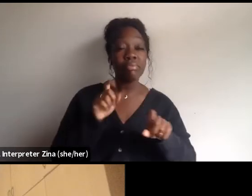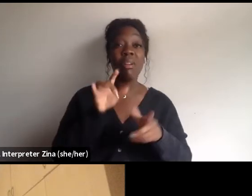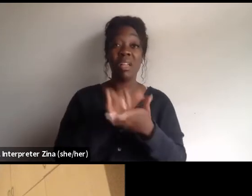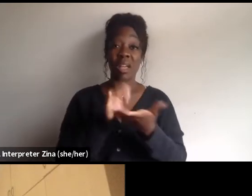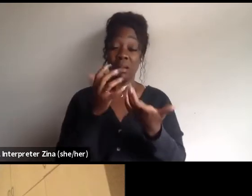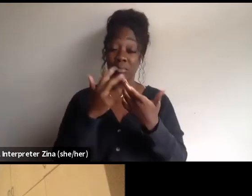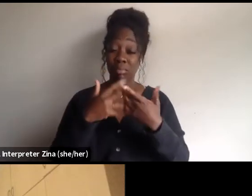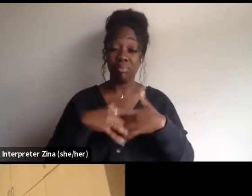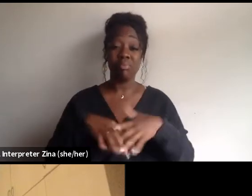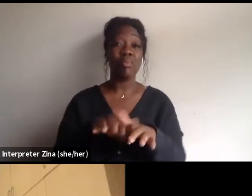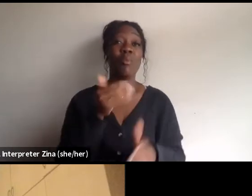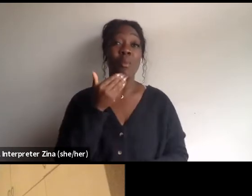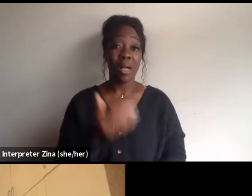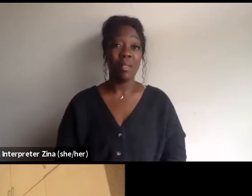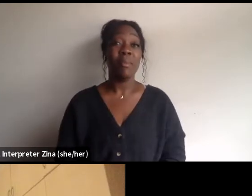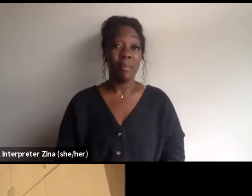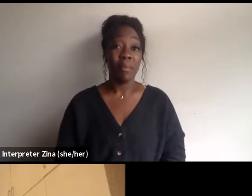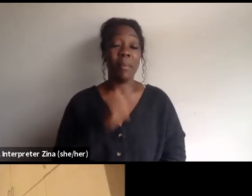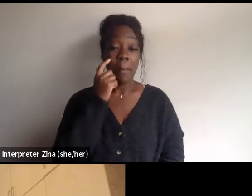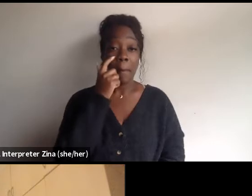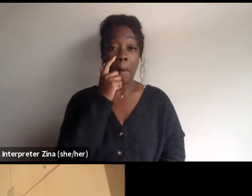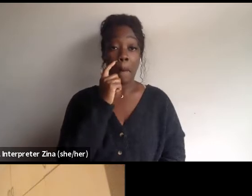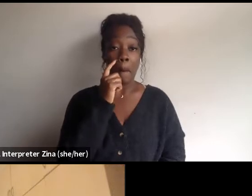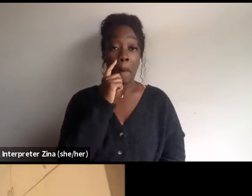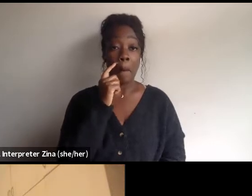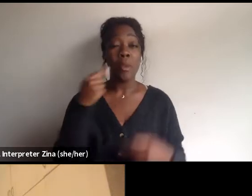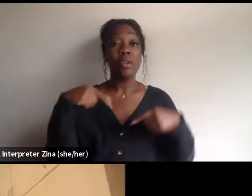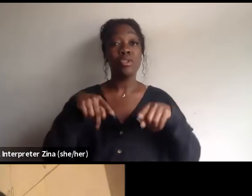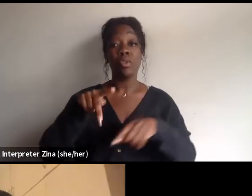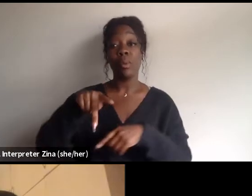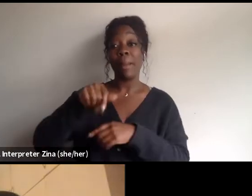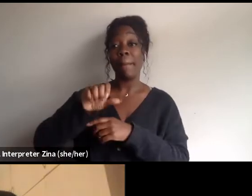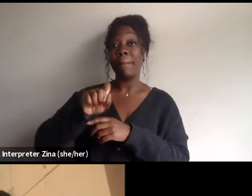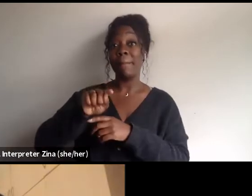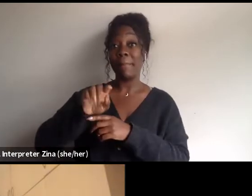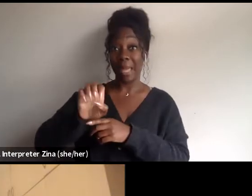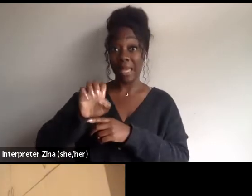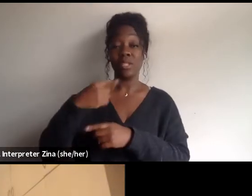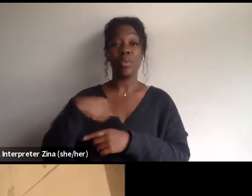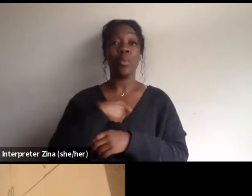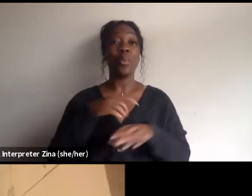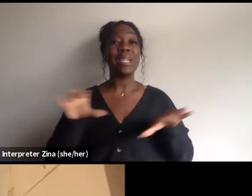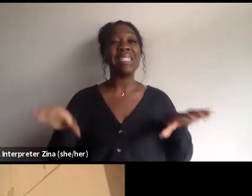And then during PACE we did speed and pitching which was quite funny 'cause some people didn't realize